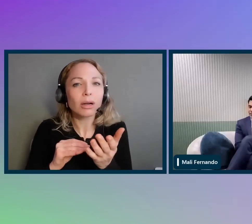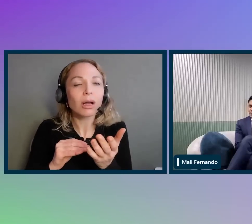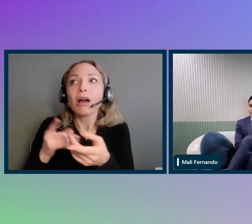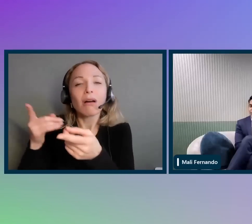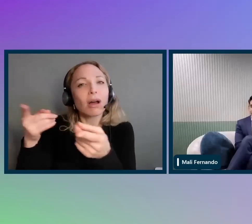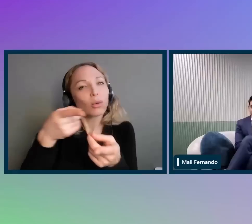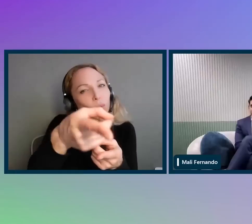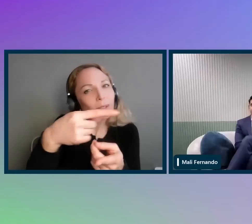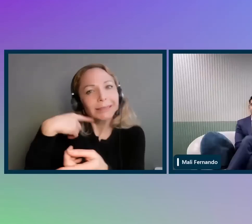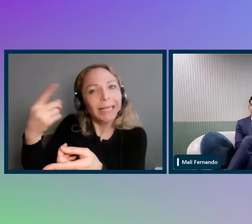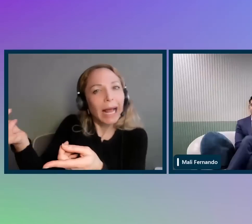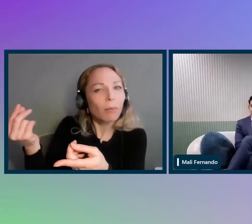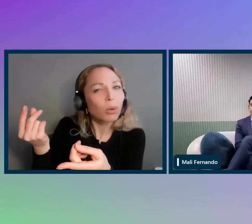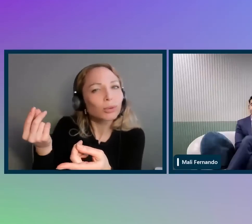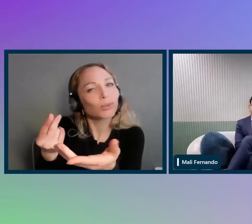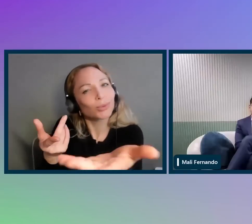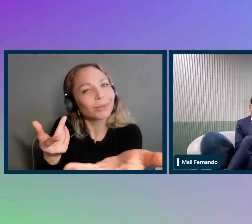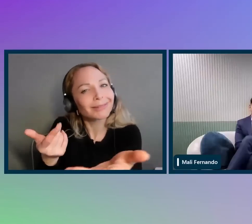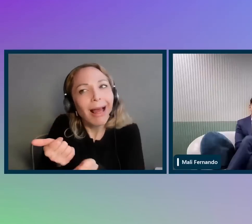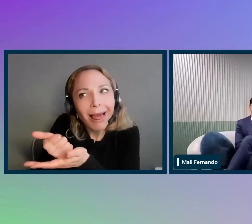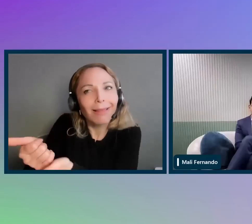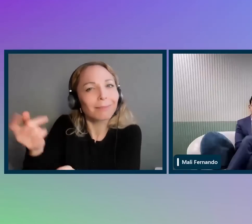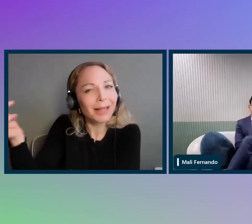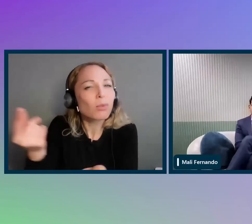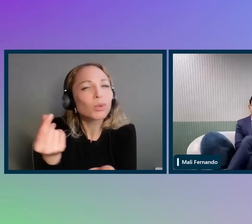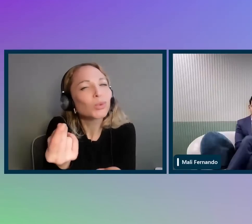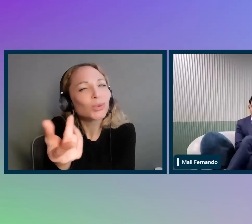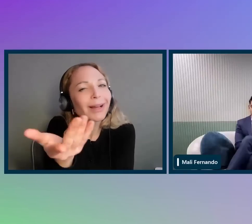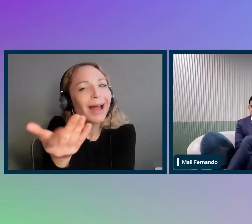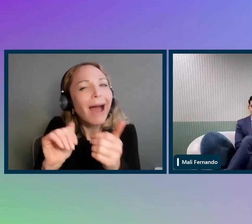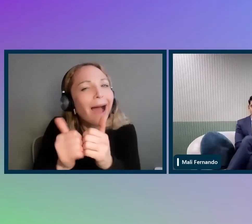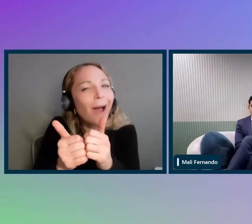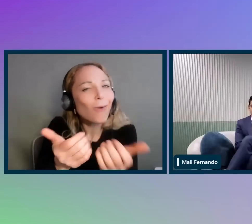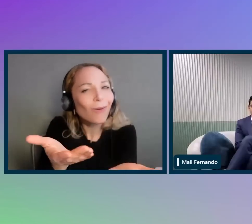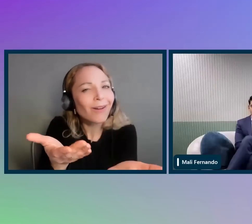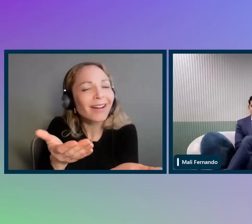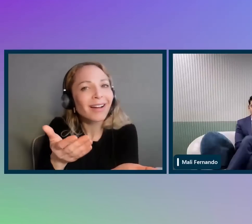Of course, of course. Everybody's gonna have to make their own mistakes, but anything that you can actually share,